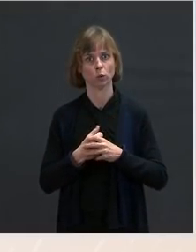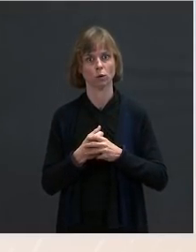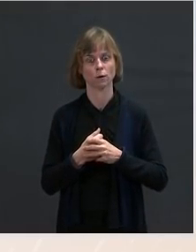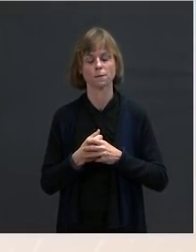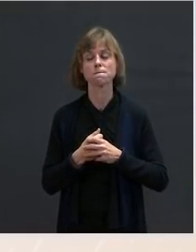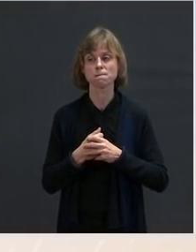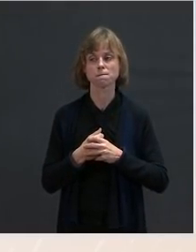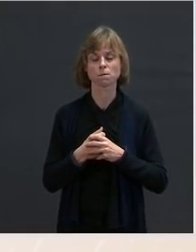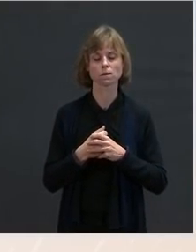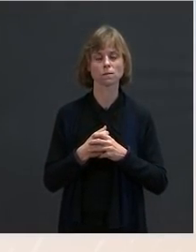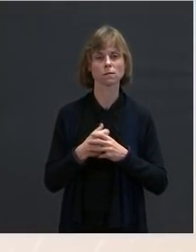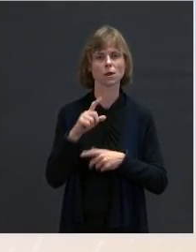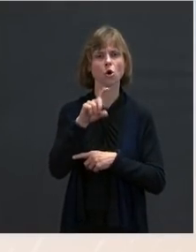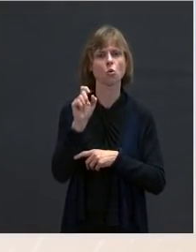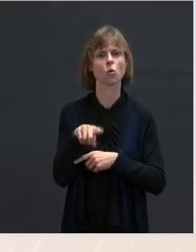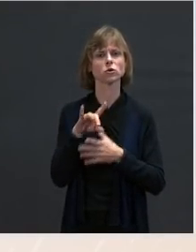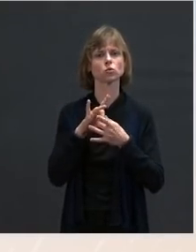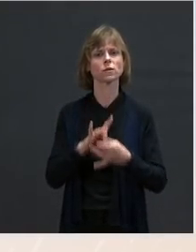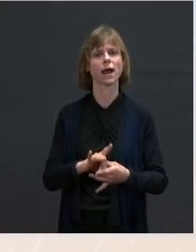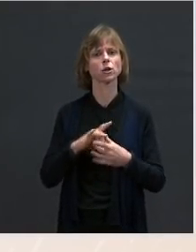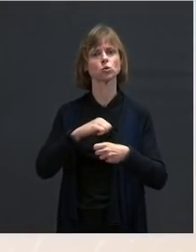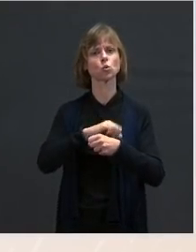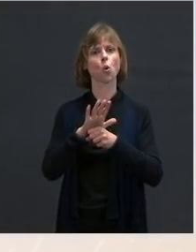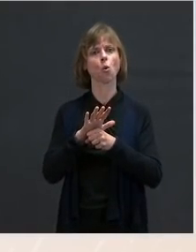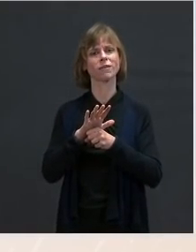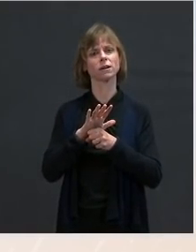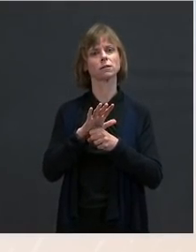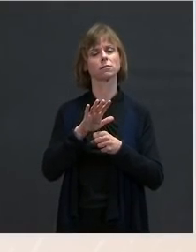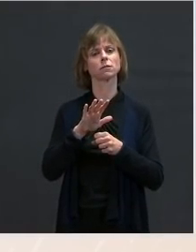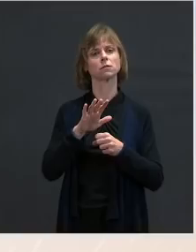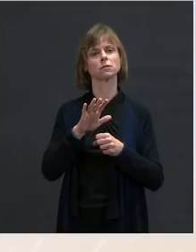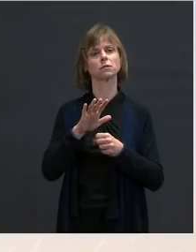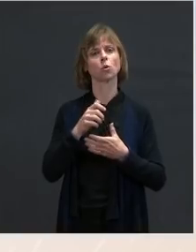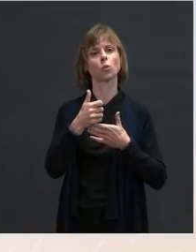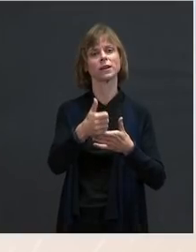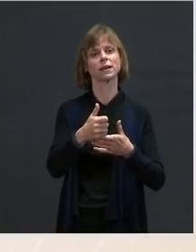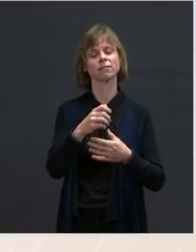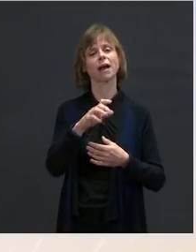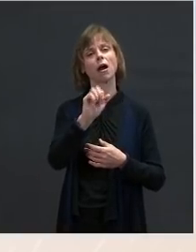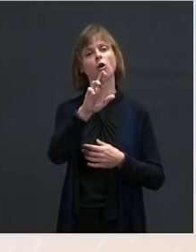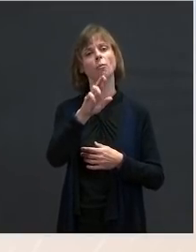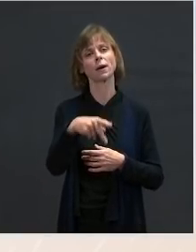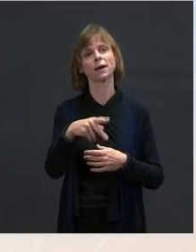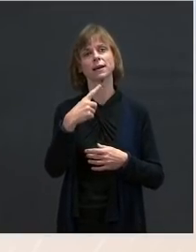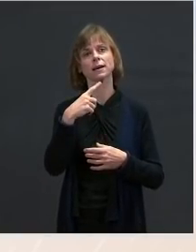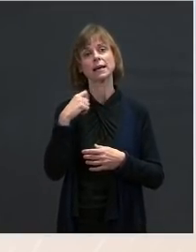One on the COVID relief bill. Senator Bernie Sanders said he does believe that the parliamentarian is going to rule